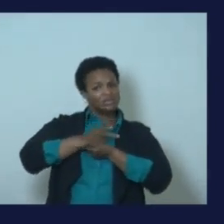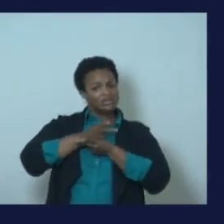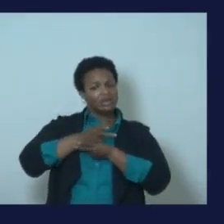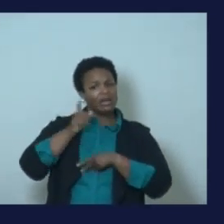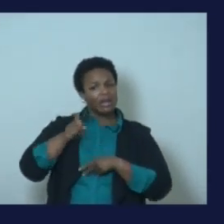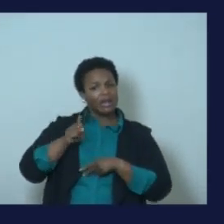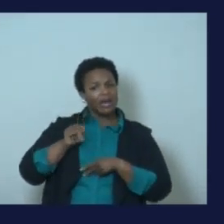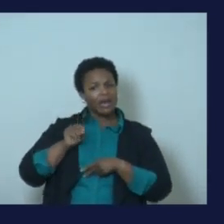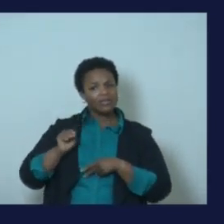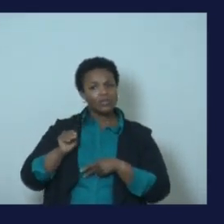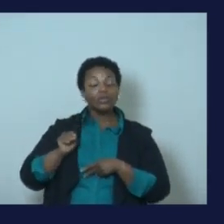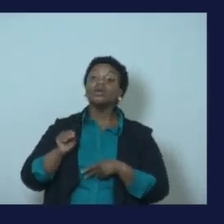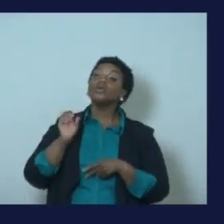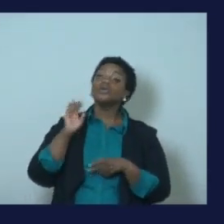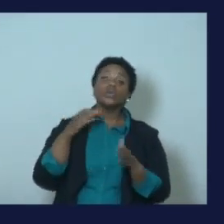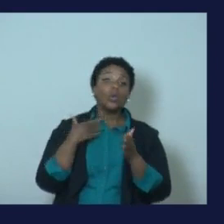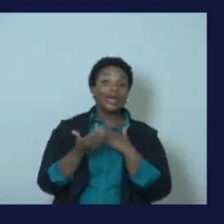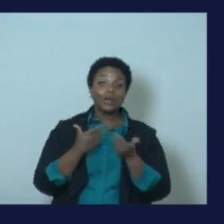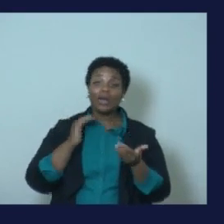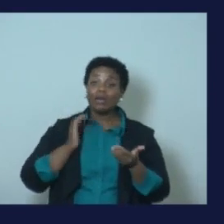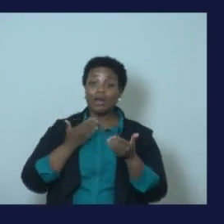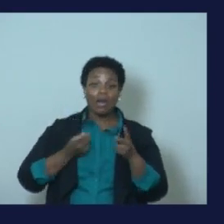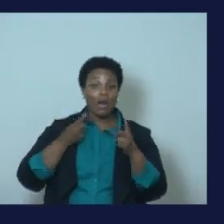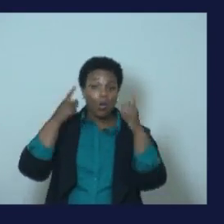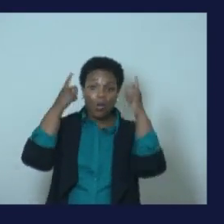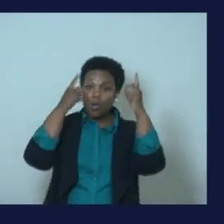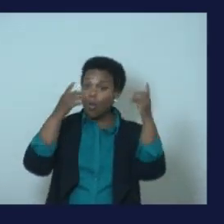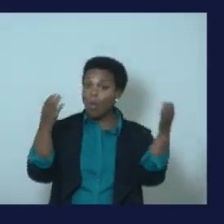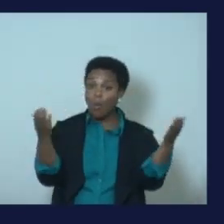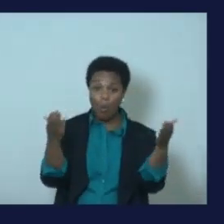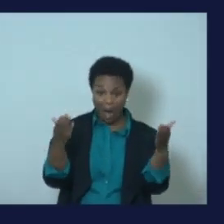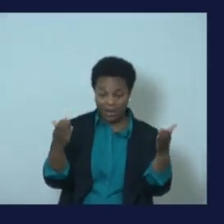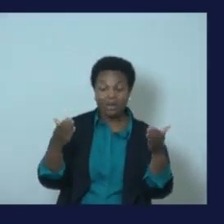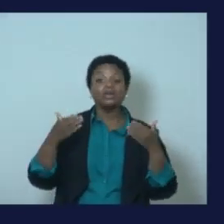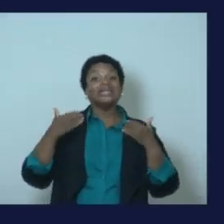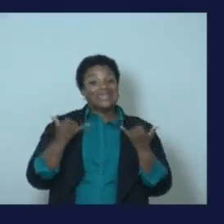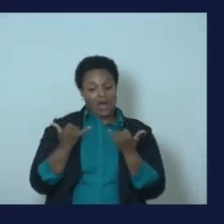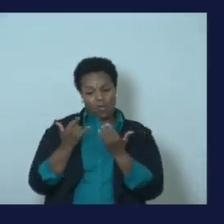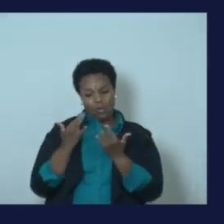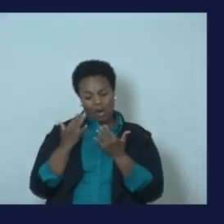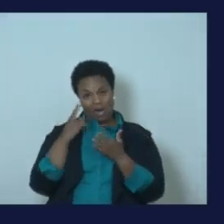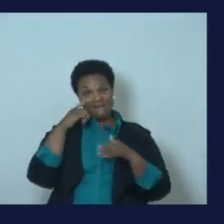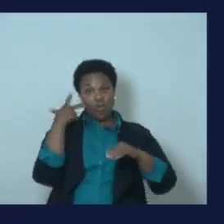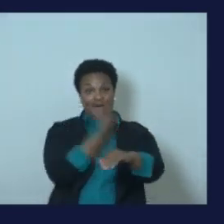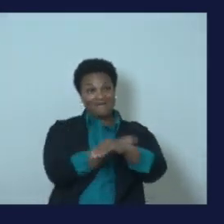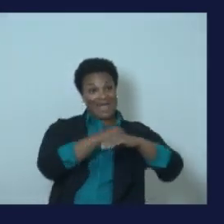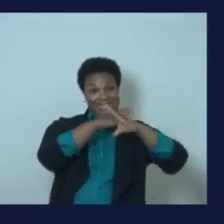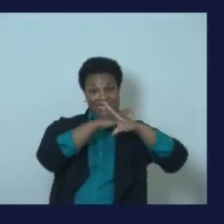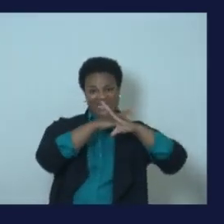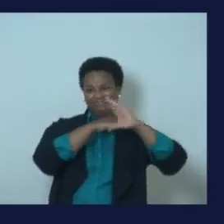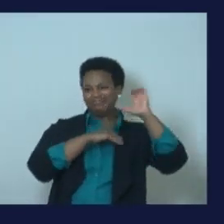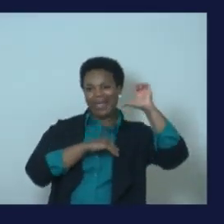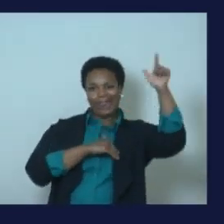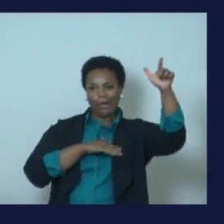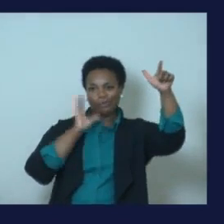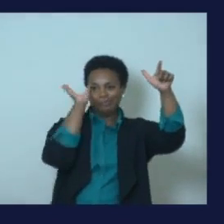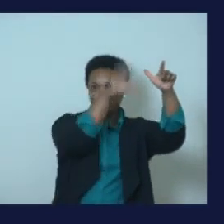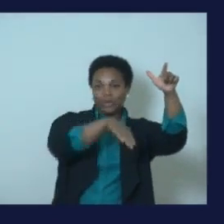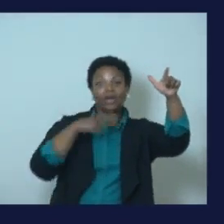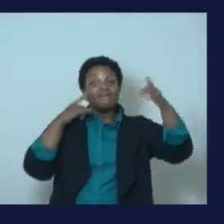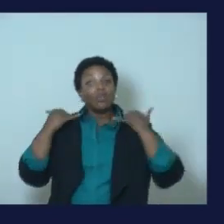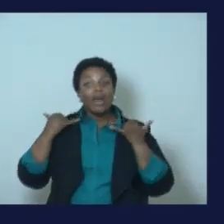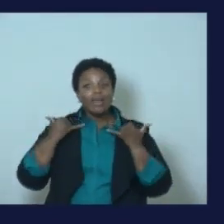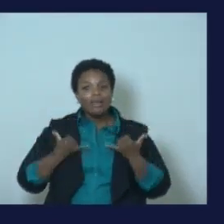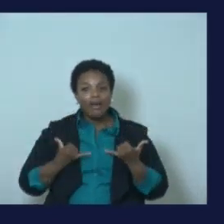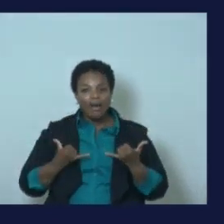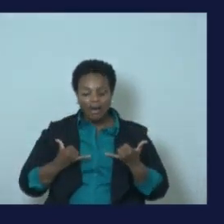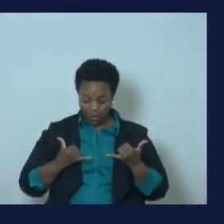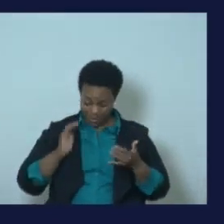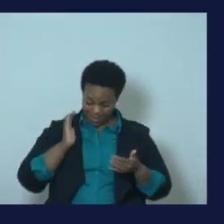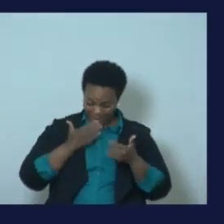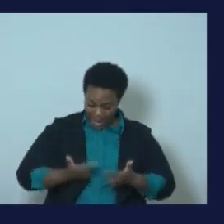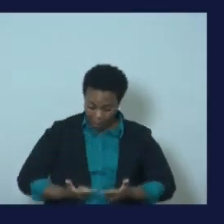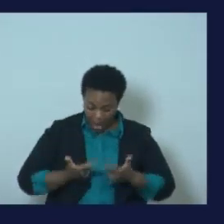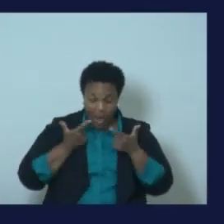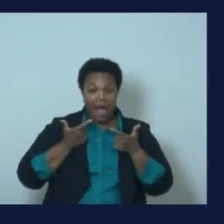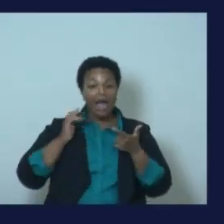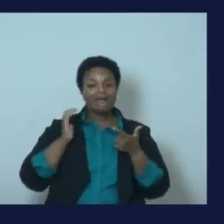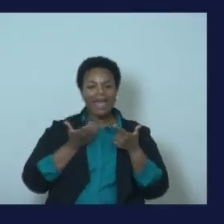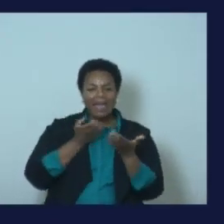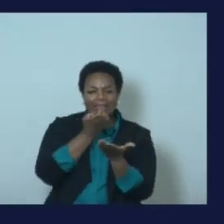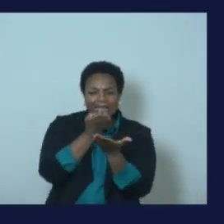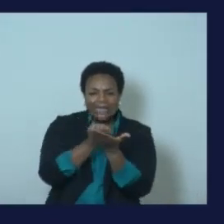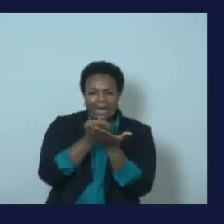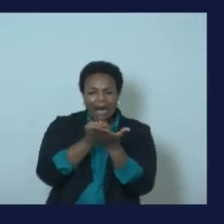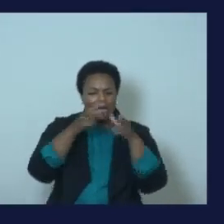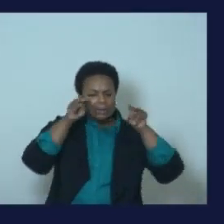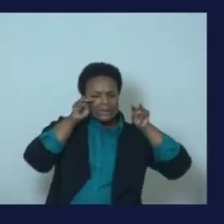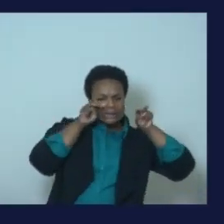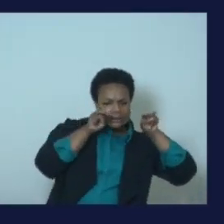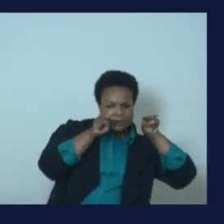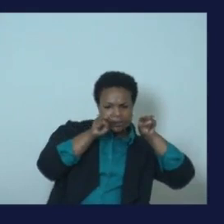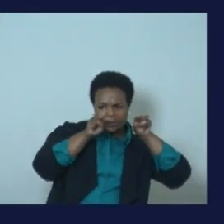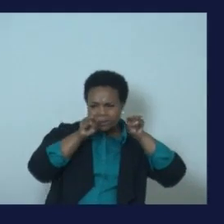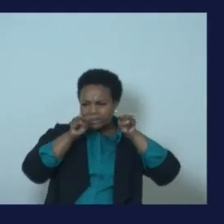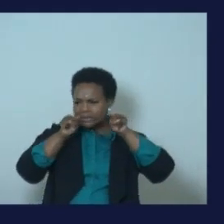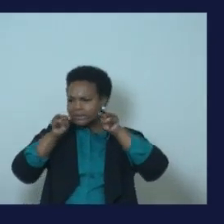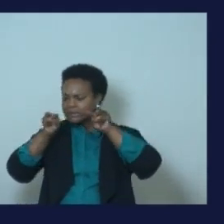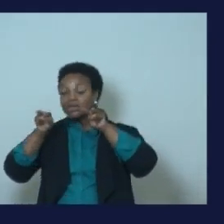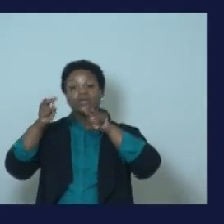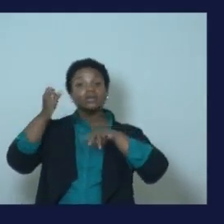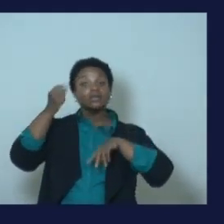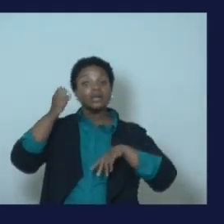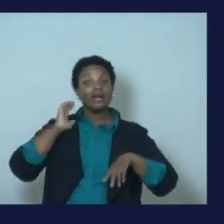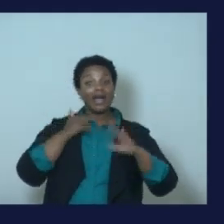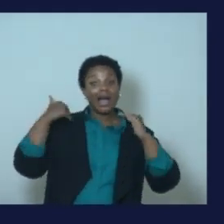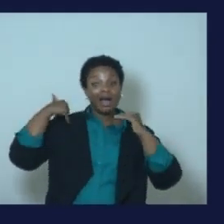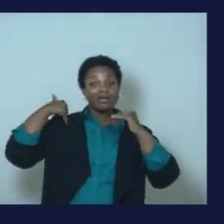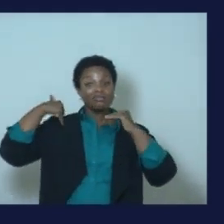SO IT IS A VERY SERIOUS INFECTION AND WE HAVE TO TREAT IT SUCH SO WHAT WE’RE TRYING TO IT WAS FIND WAYS UNTIL THERE’S A VACCINE TO REALLY MANAGE OUR LIVES AND THE ECONOMY WITH A